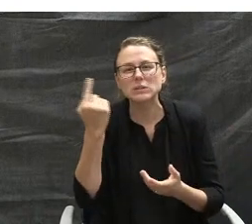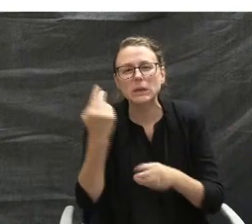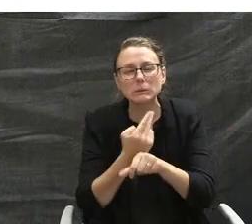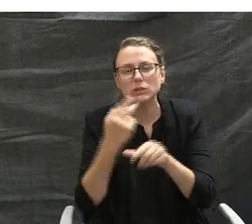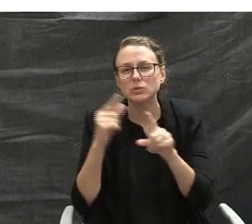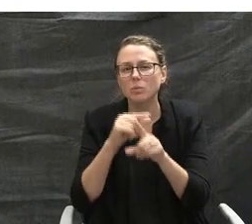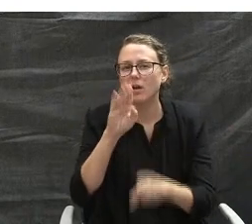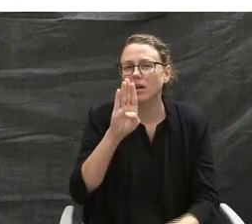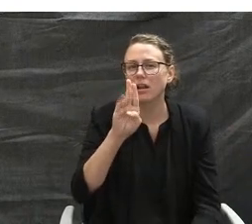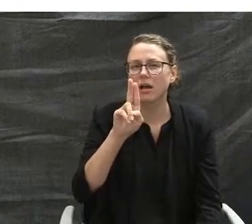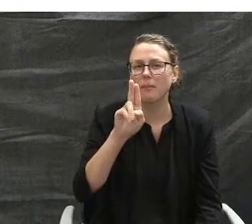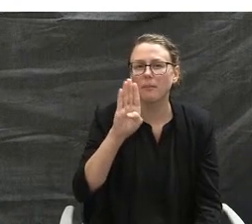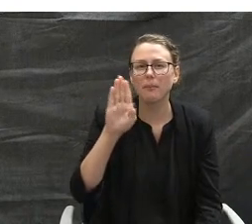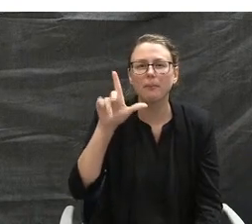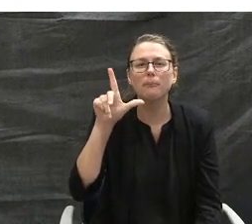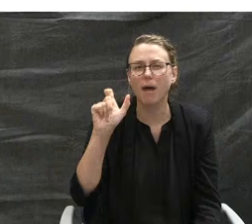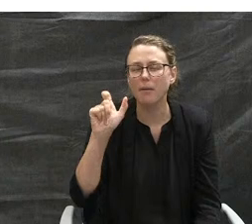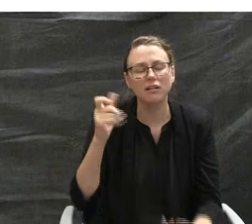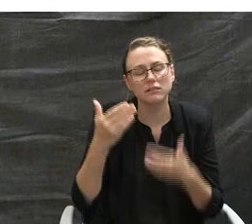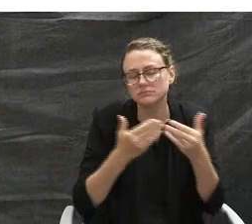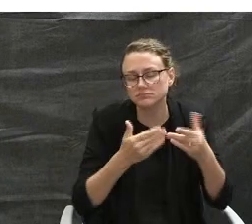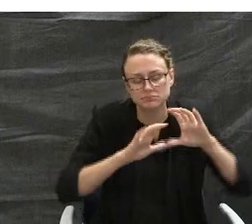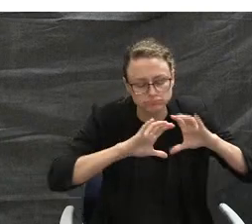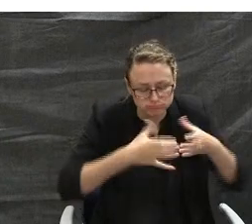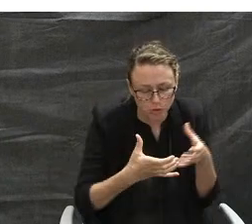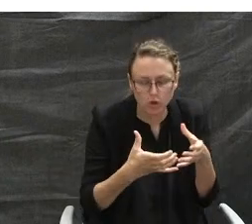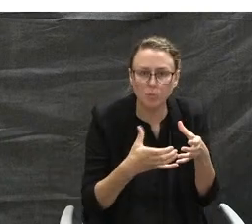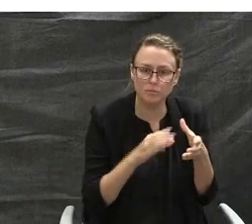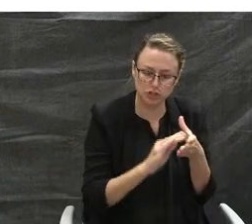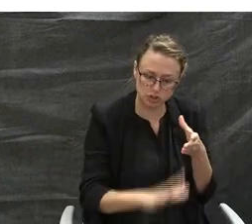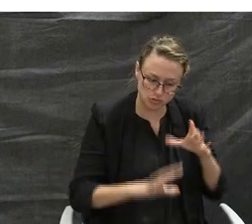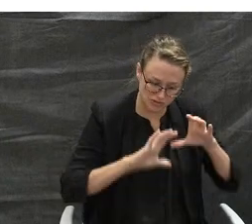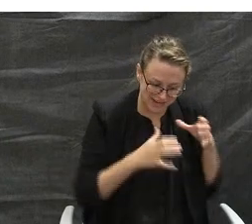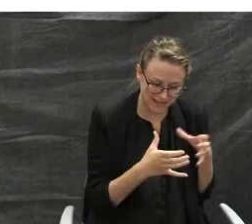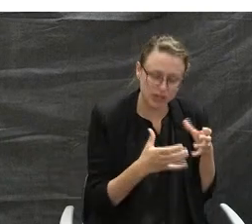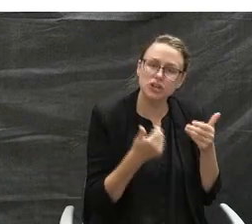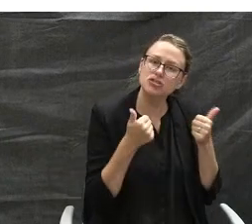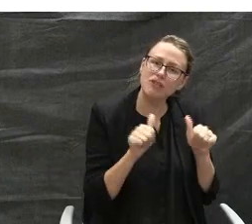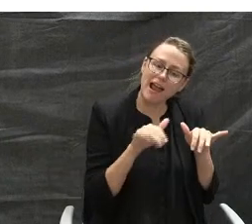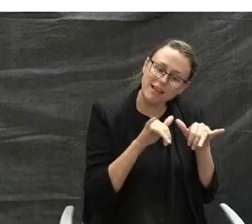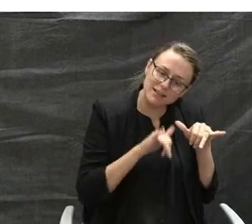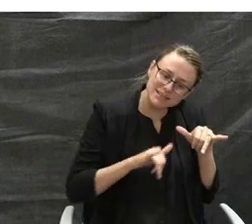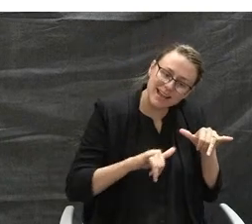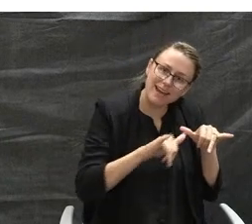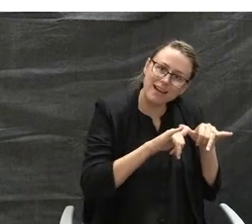We're grouping students together as much as possible in that 15